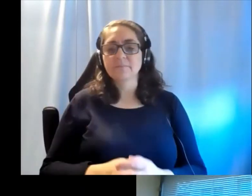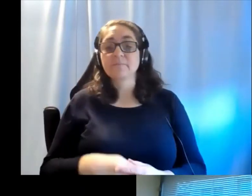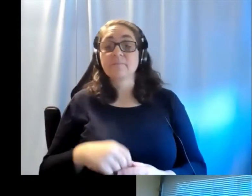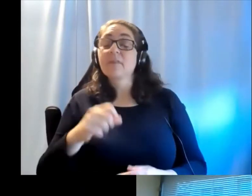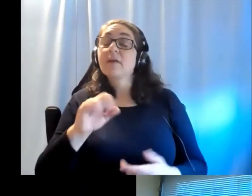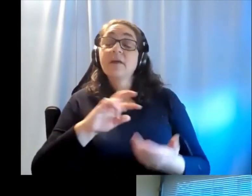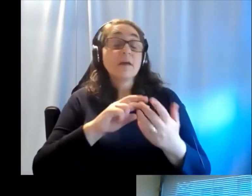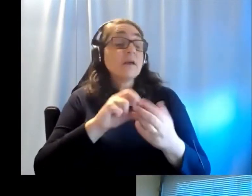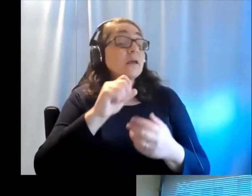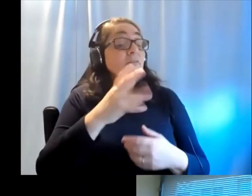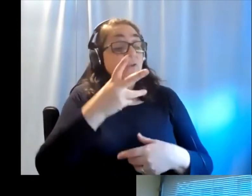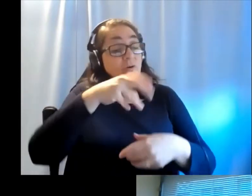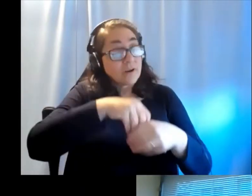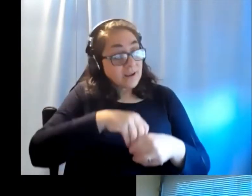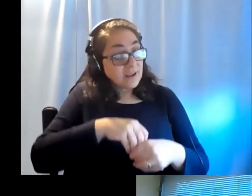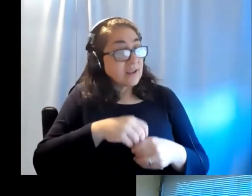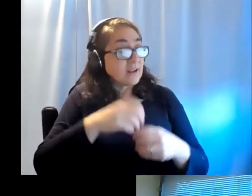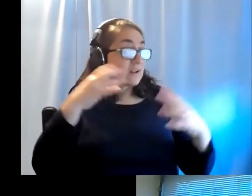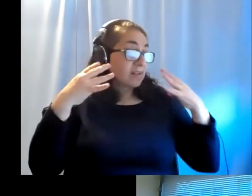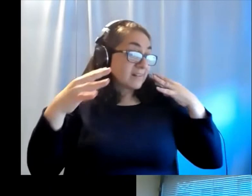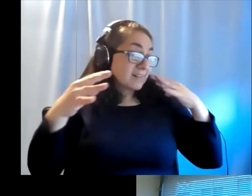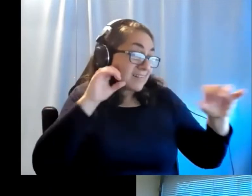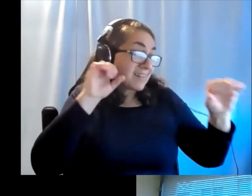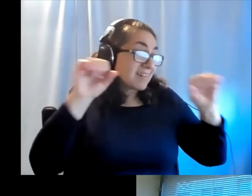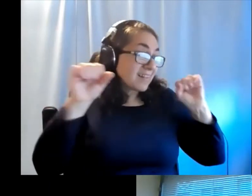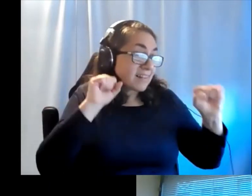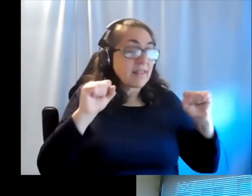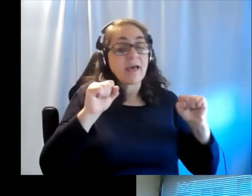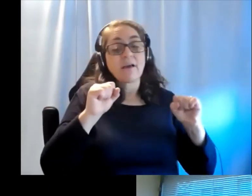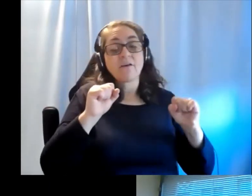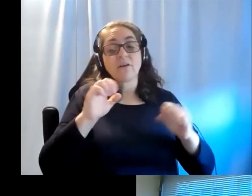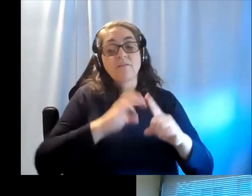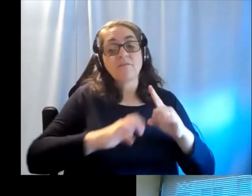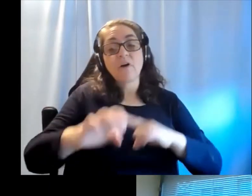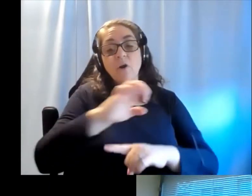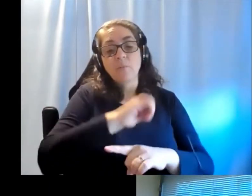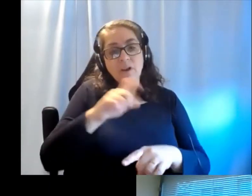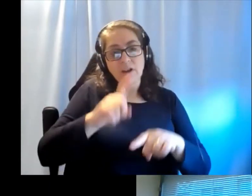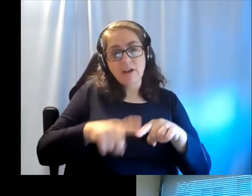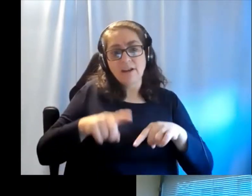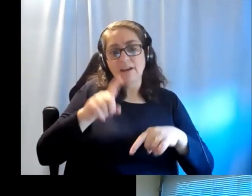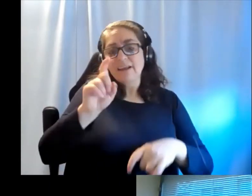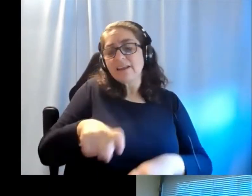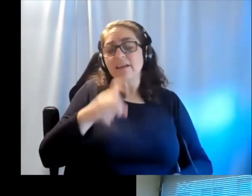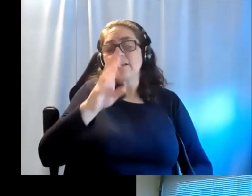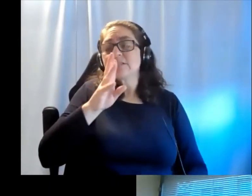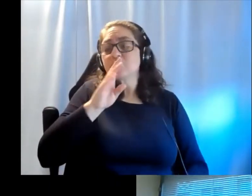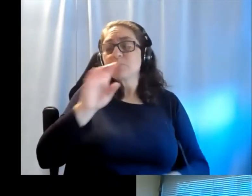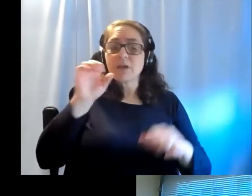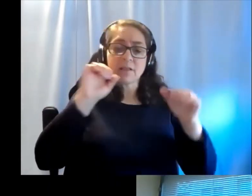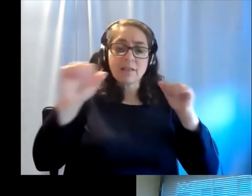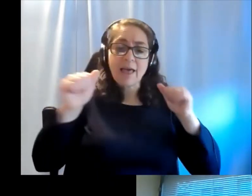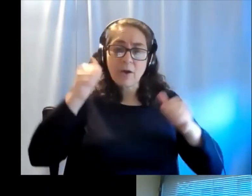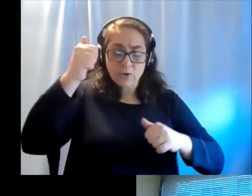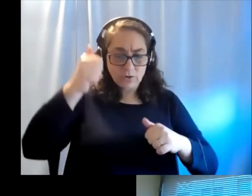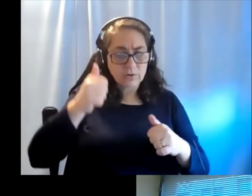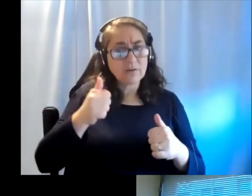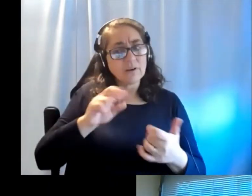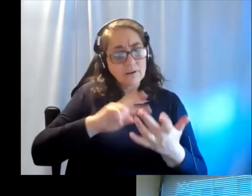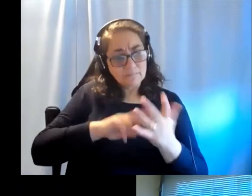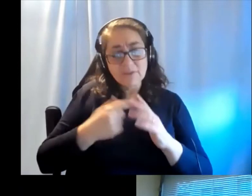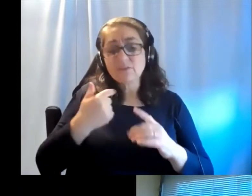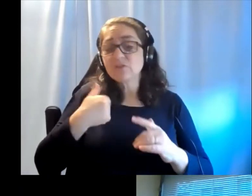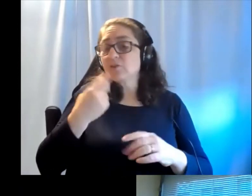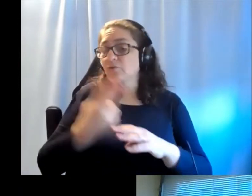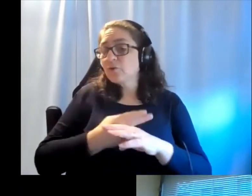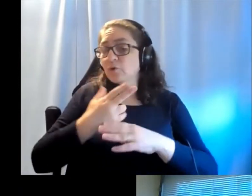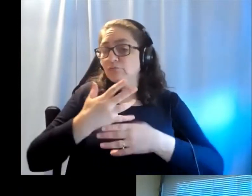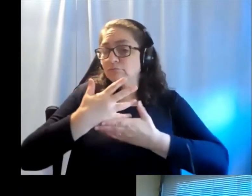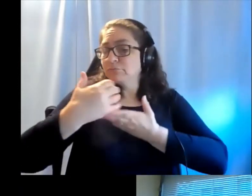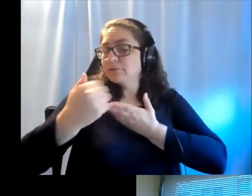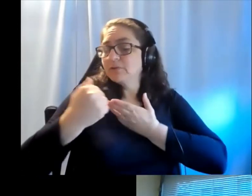your voice to be heard by someone three feet away, chances are, every time you have to